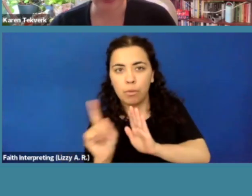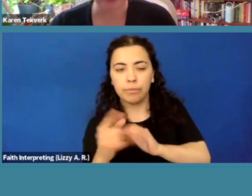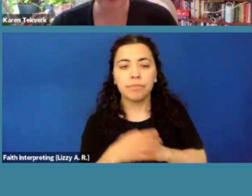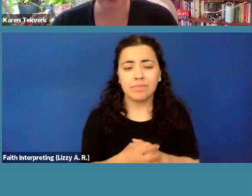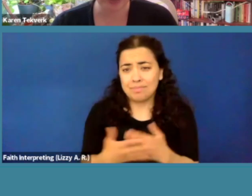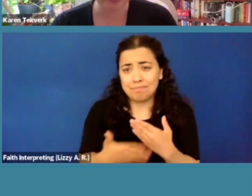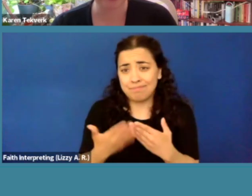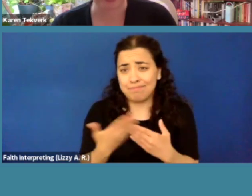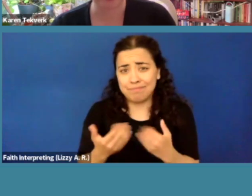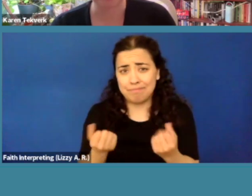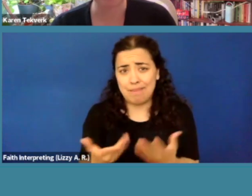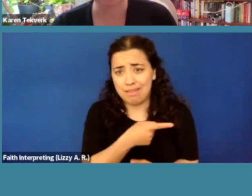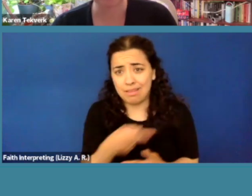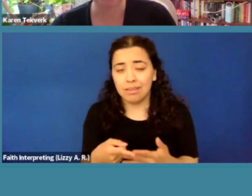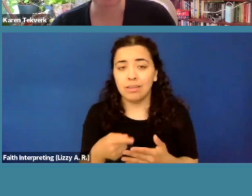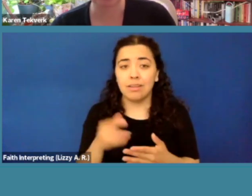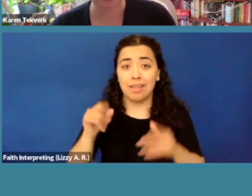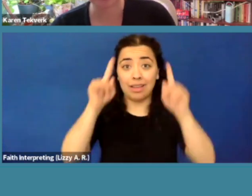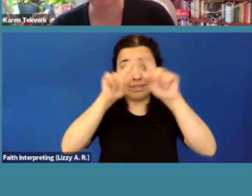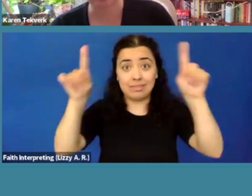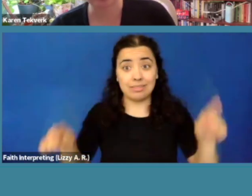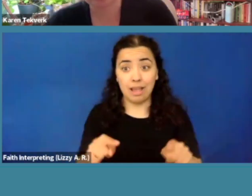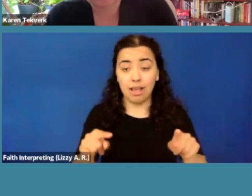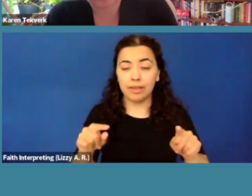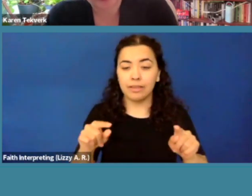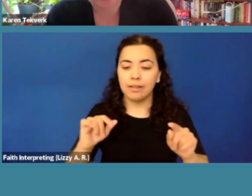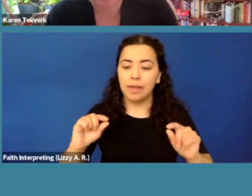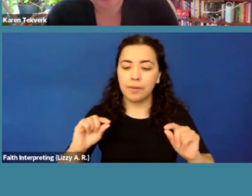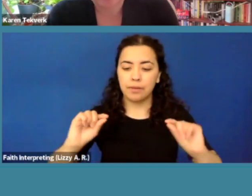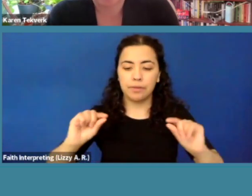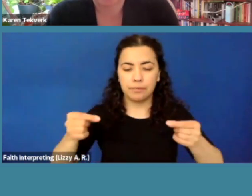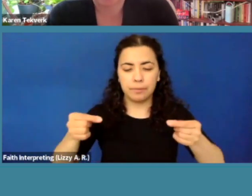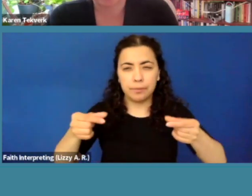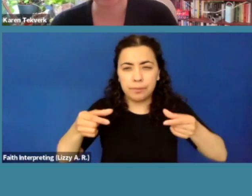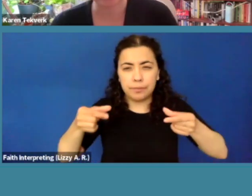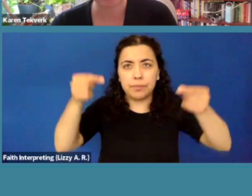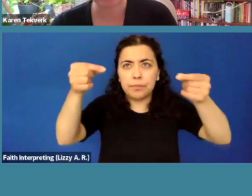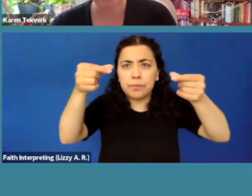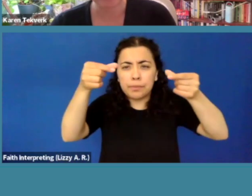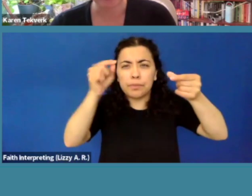Adding raised dots to signage, providing larger print versions of things you've already created